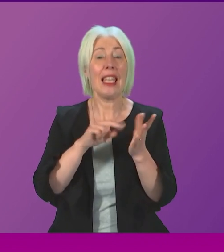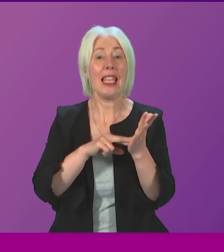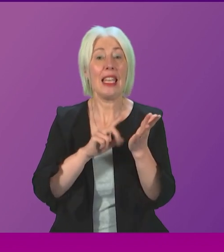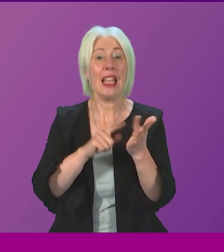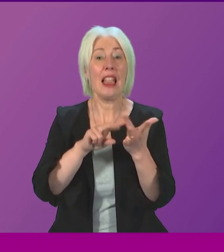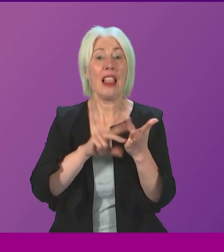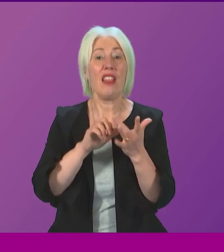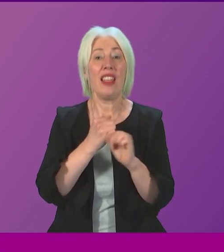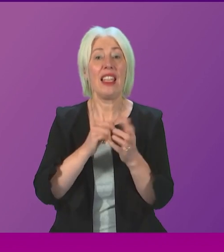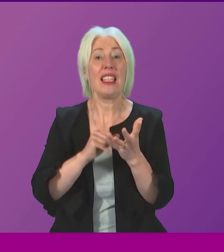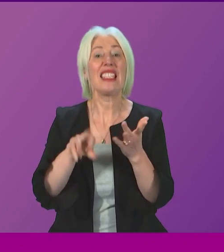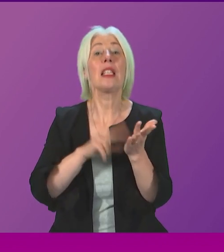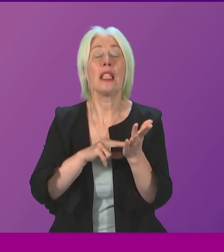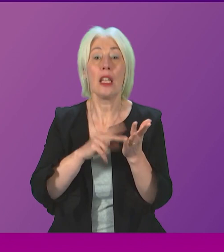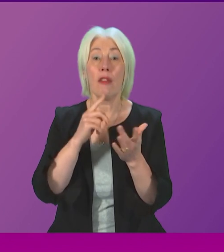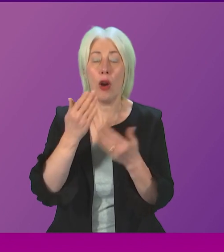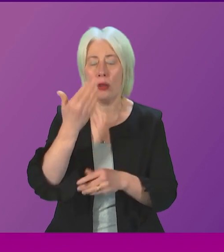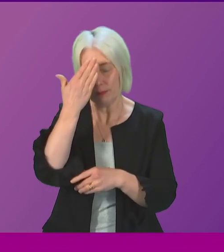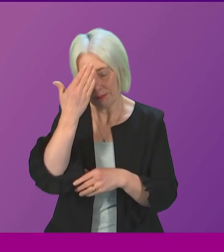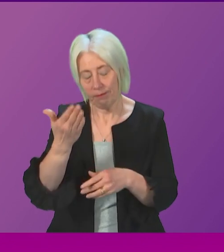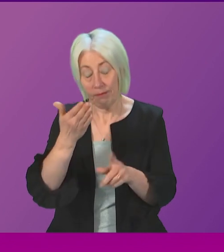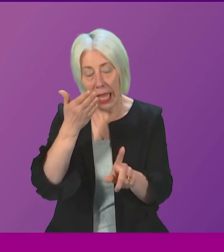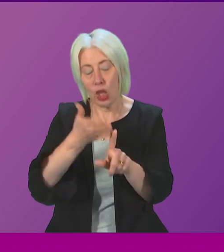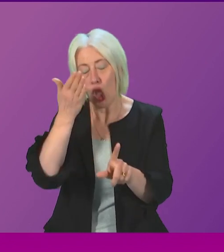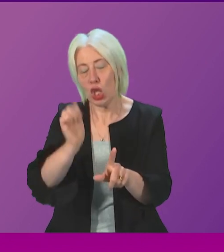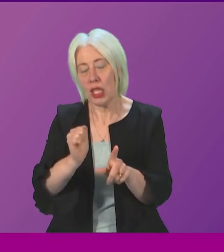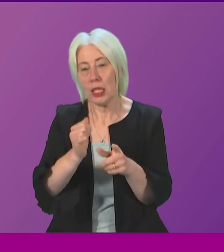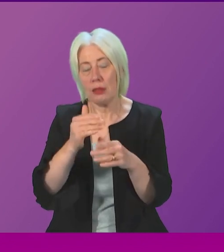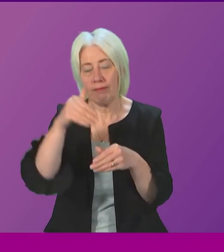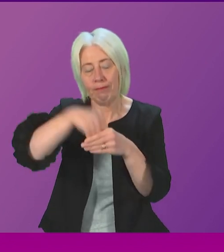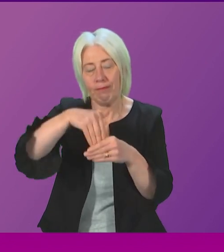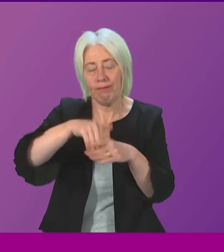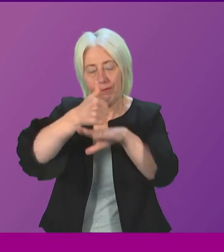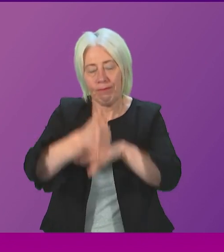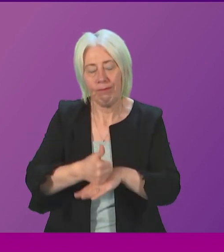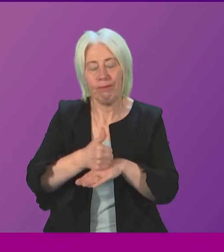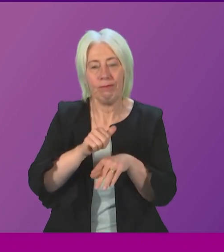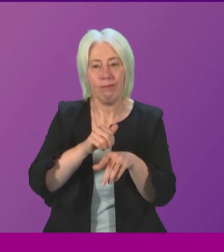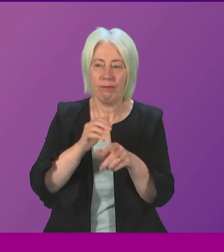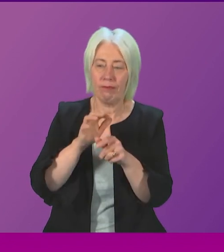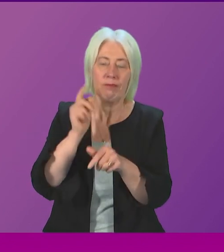acknowledging institutional racism, misogyny and other discriminatory behaviours within